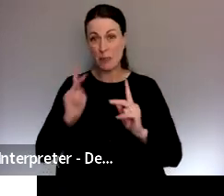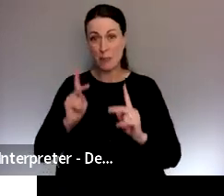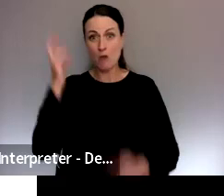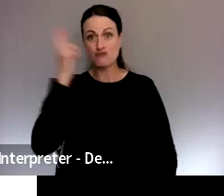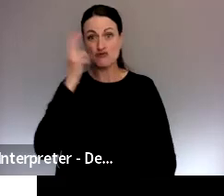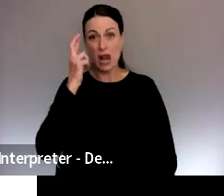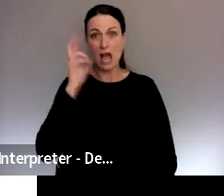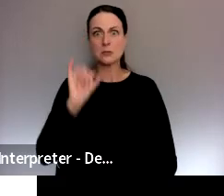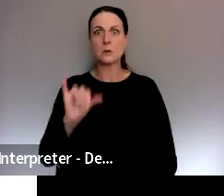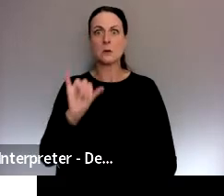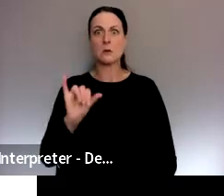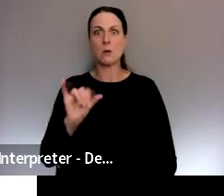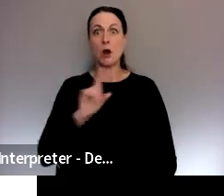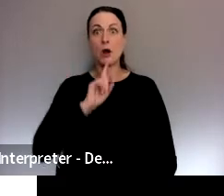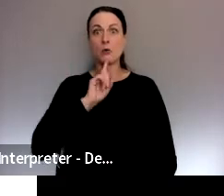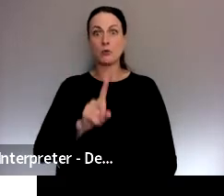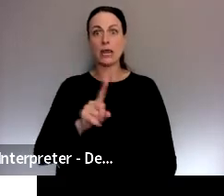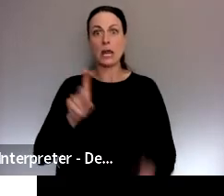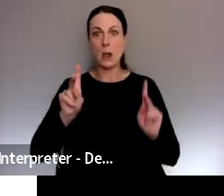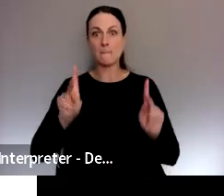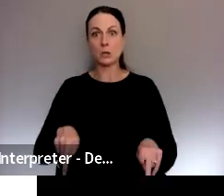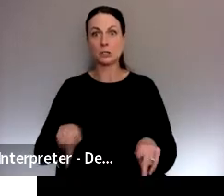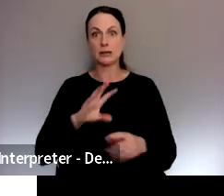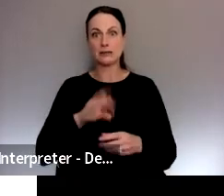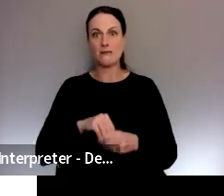when they realize that real people are involved.